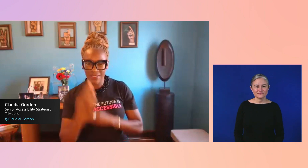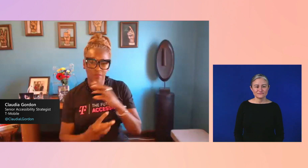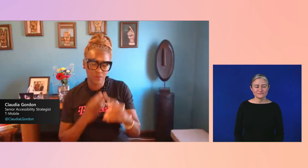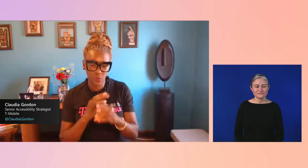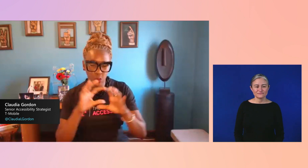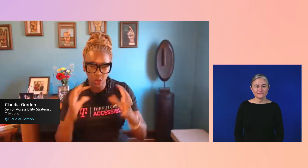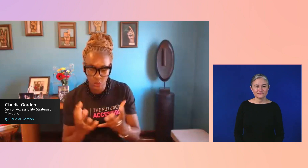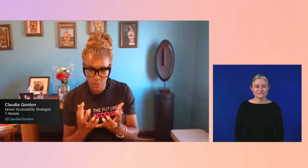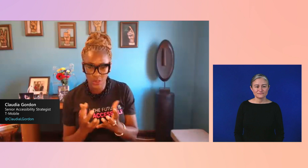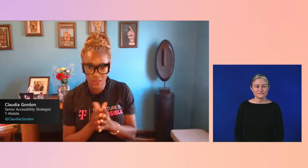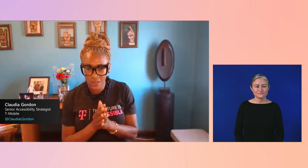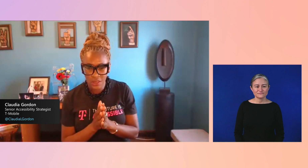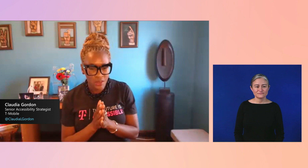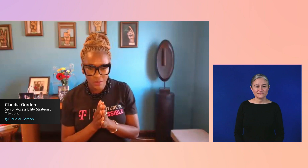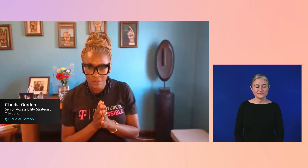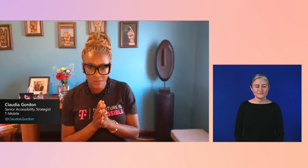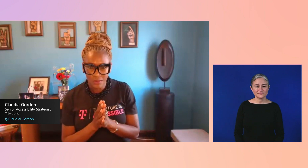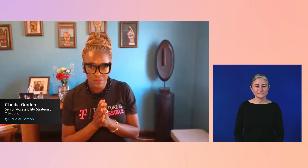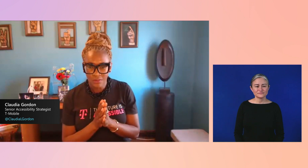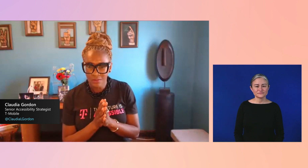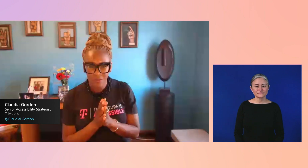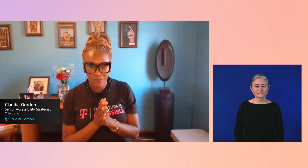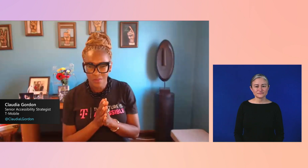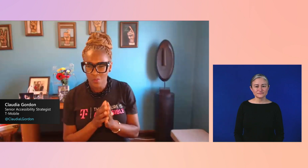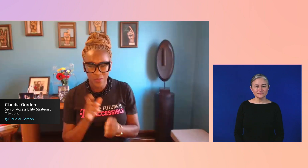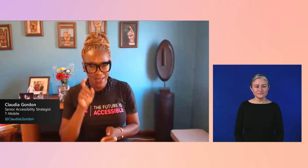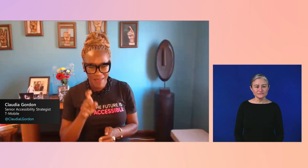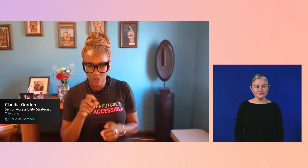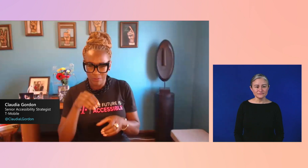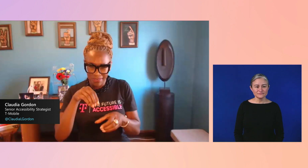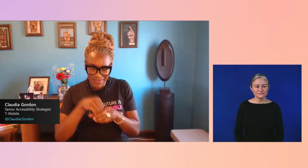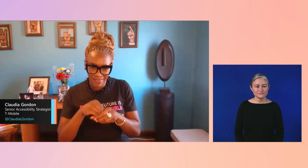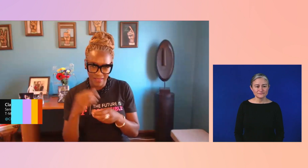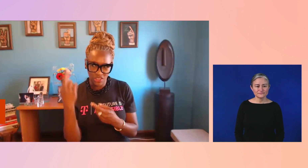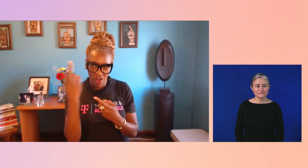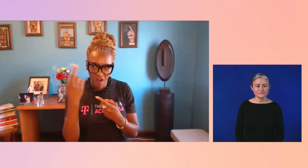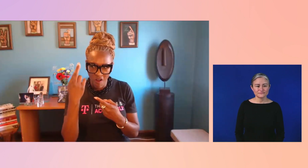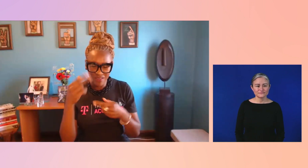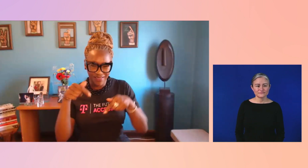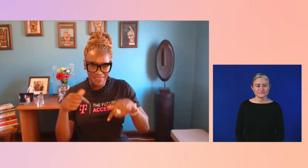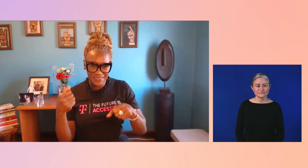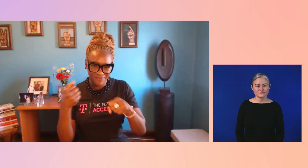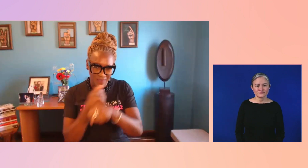the change that we want to see in the world. We really have to be in